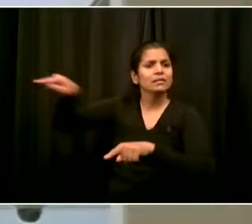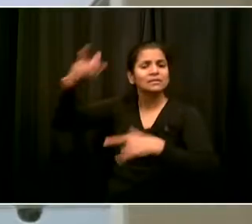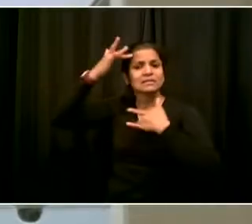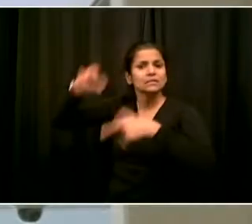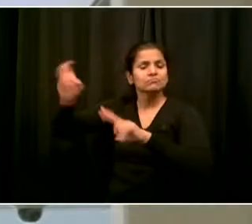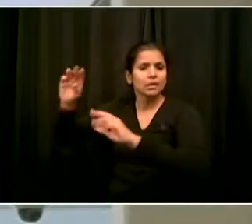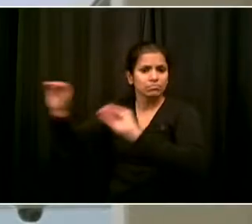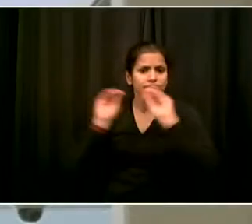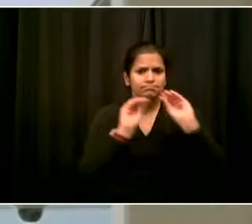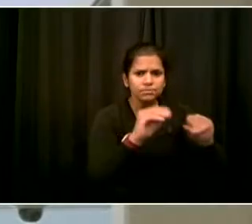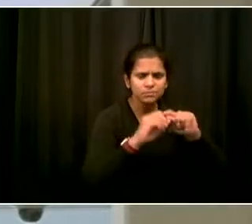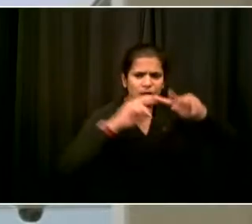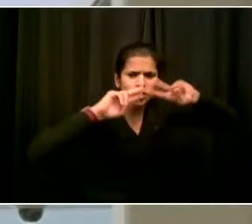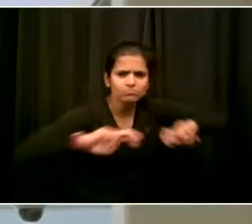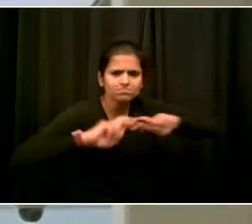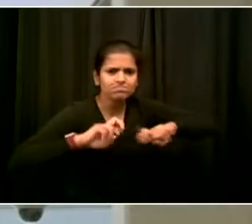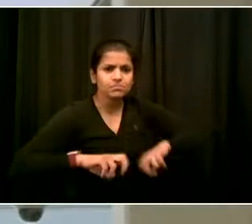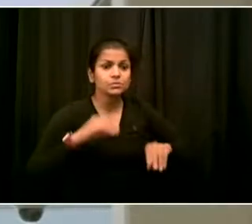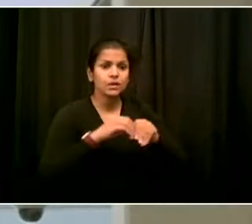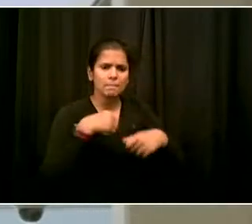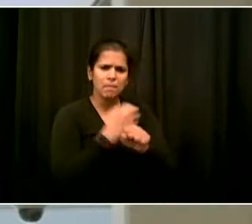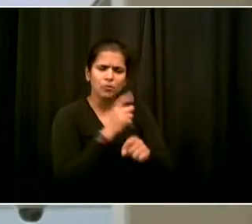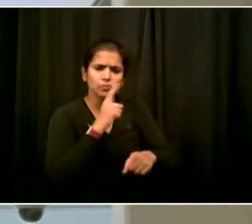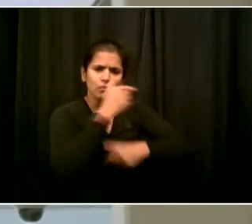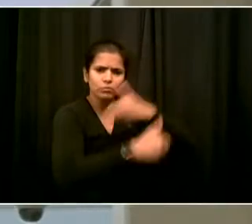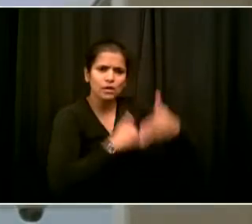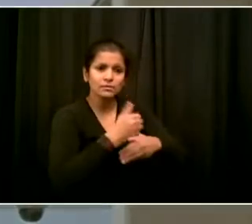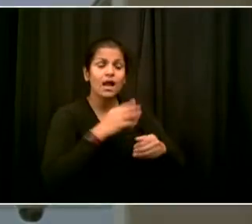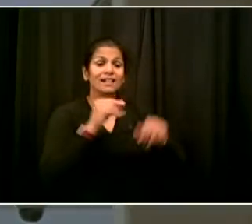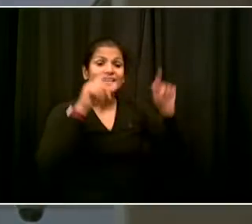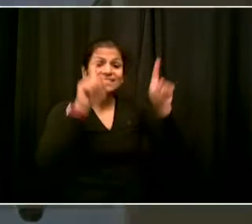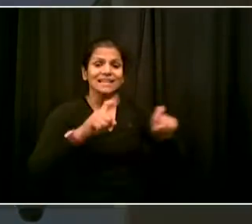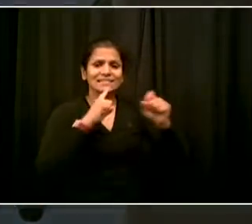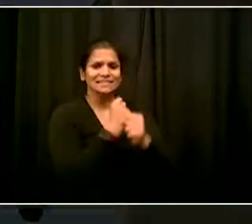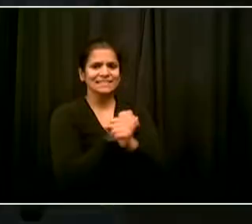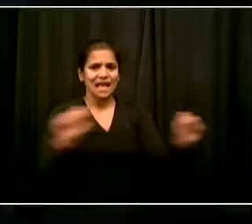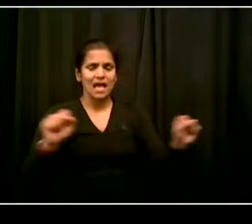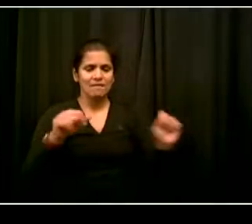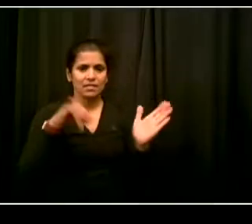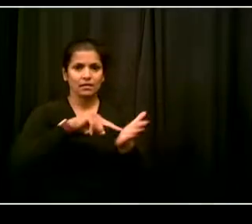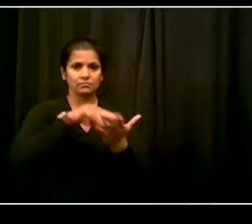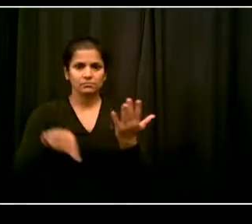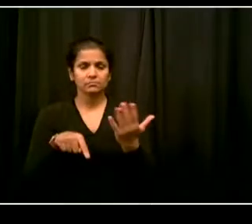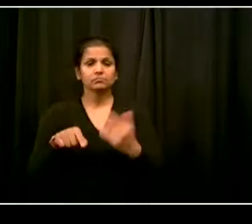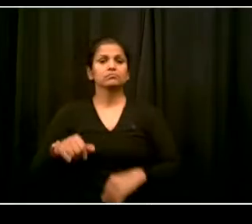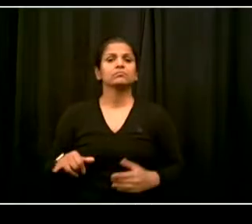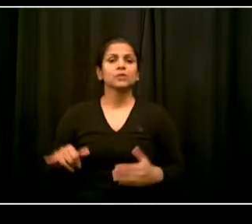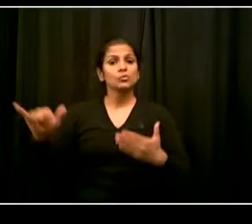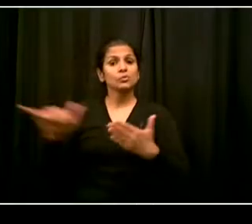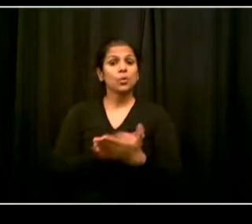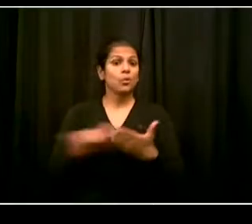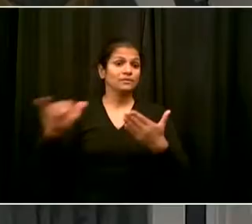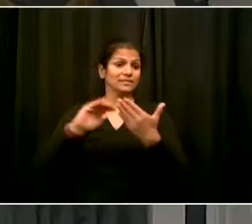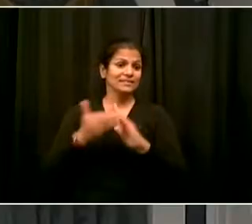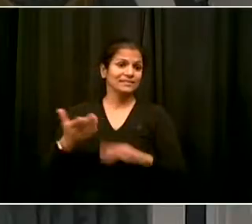THOUSAND SAMPLES A DAY AND HAVE THE CAPACITY TO RUN T TWO TOR TE TIESMMT THAHAMU.CHCH